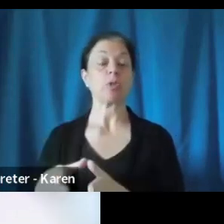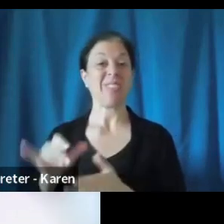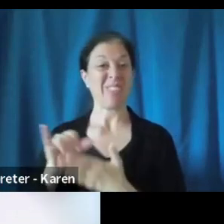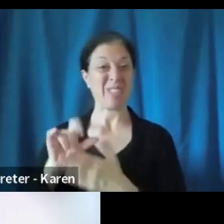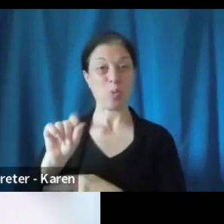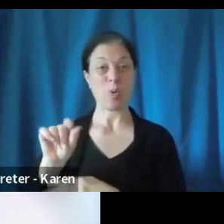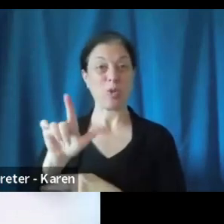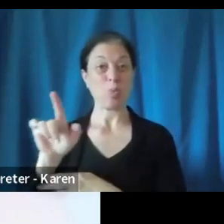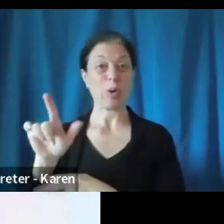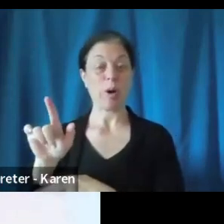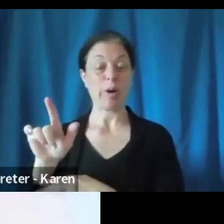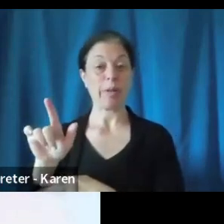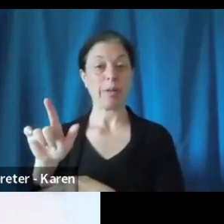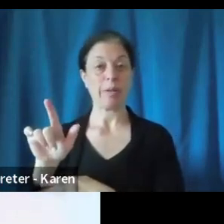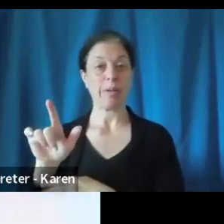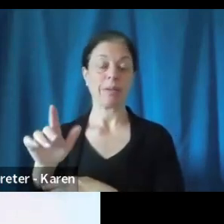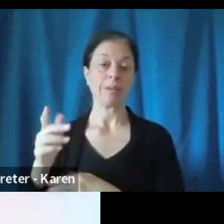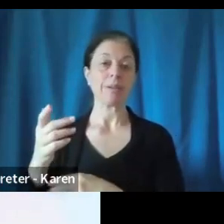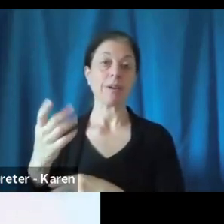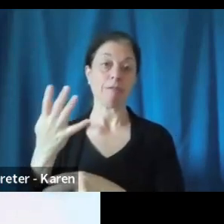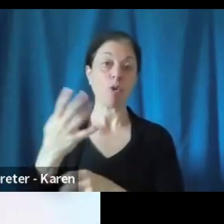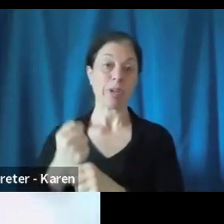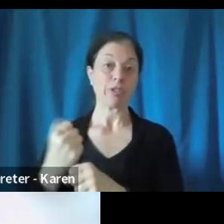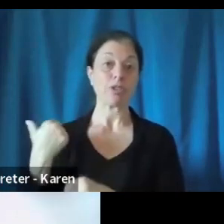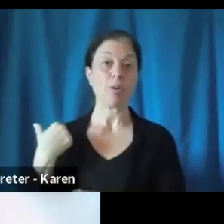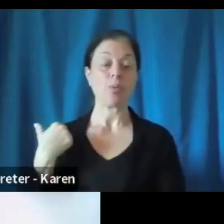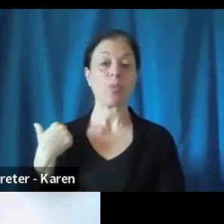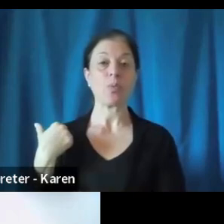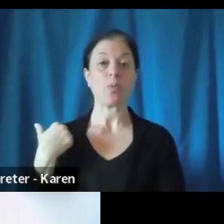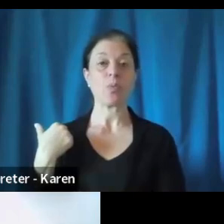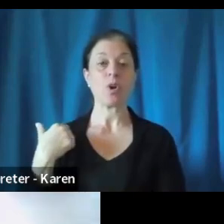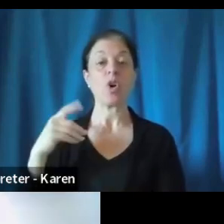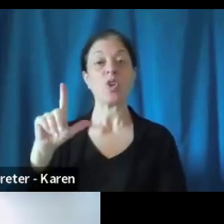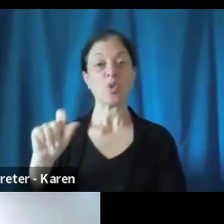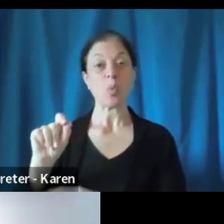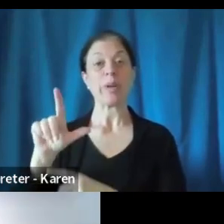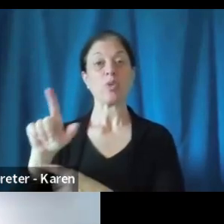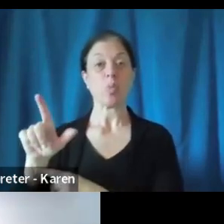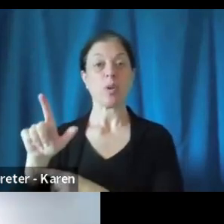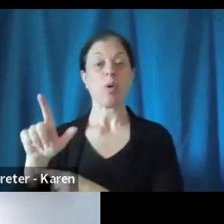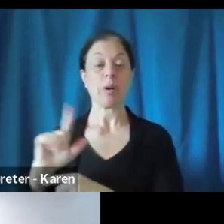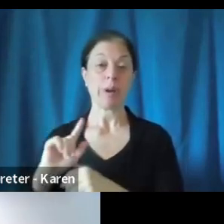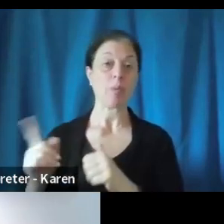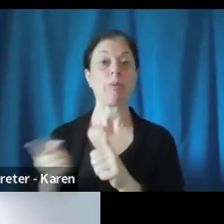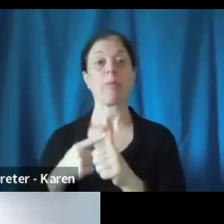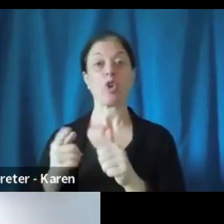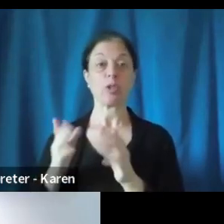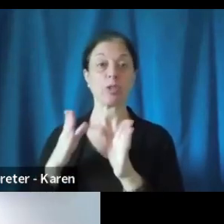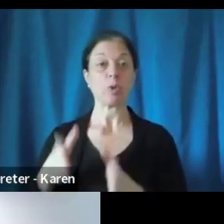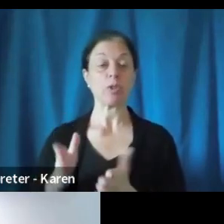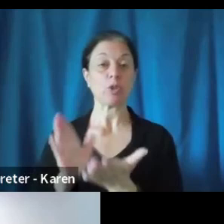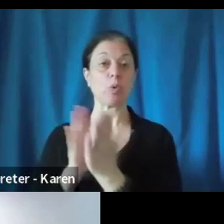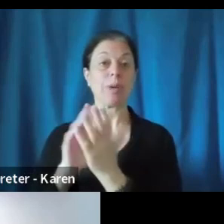accommodations.